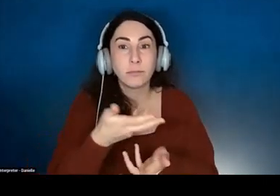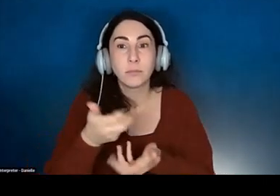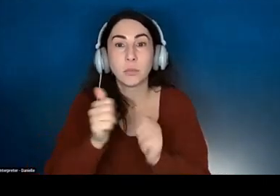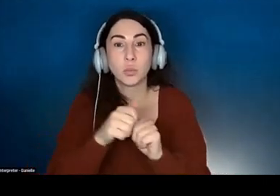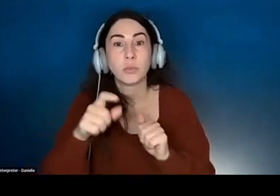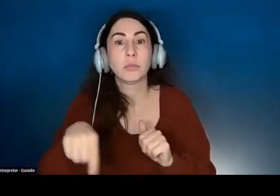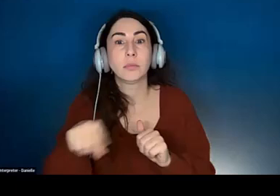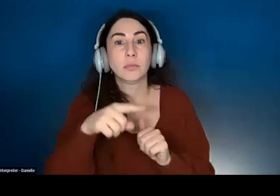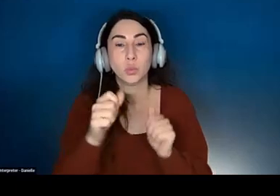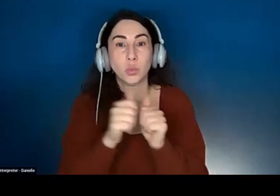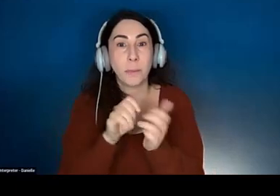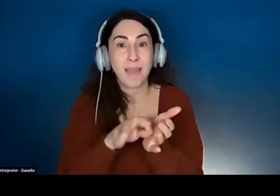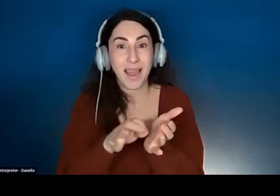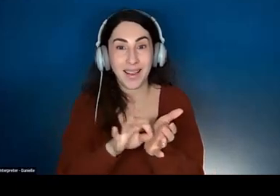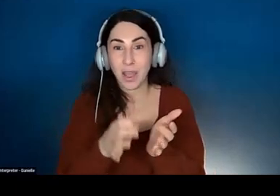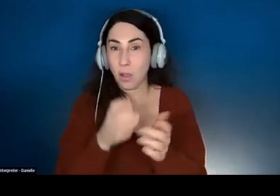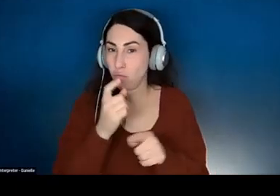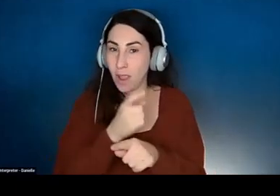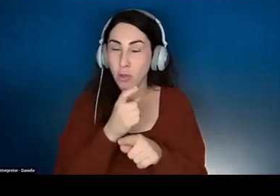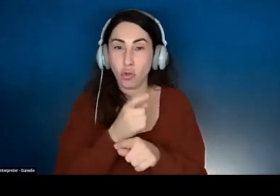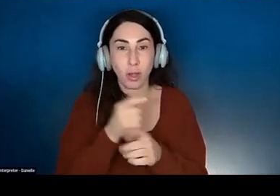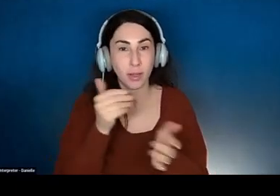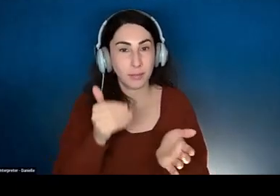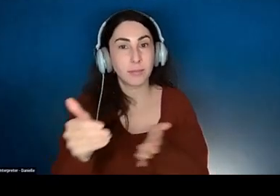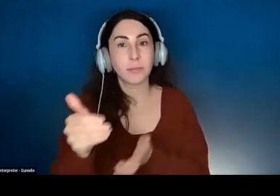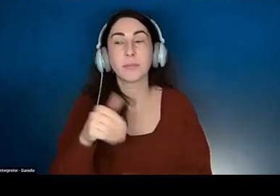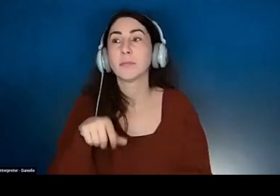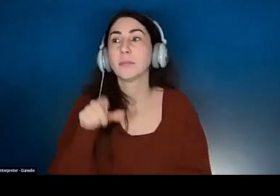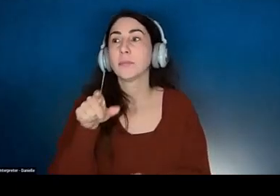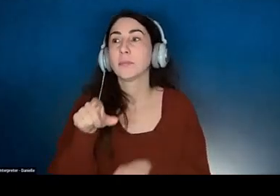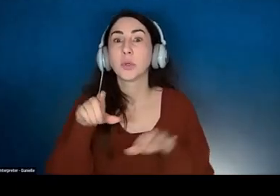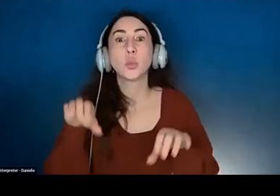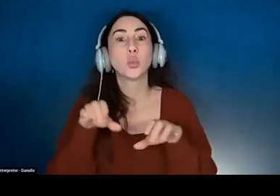They're completing functional assessments and supporting